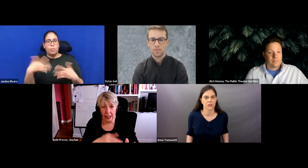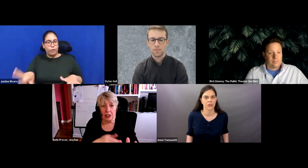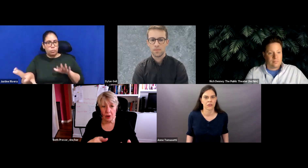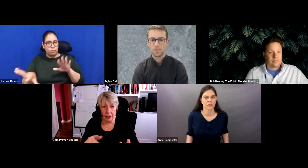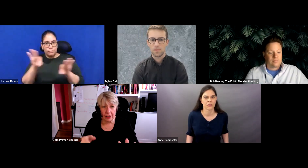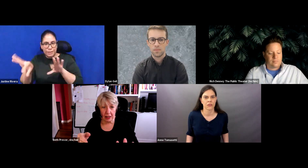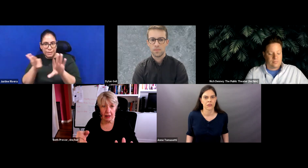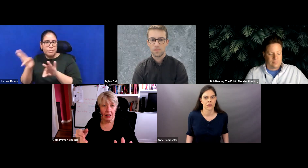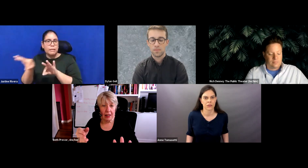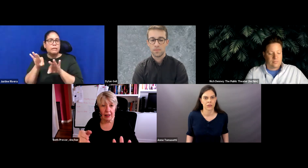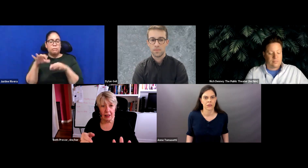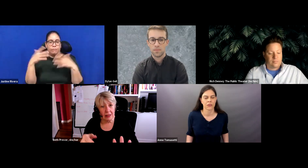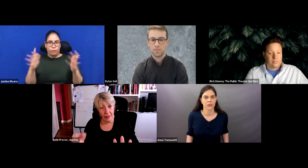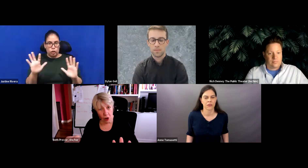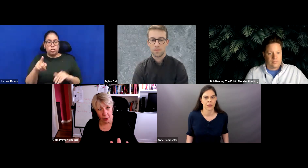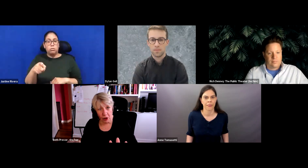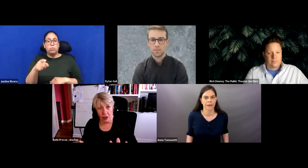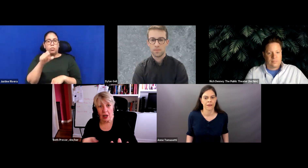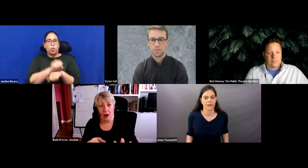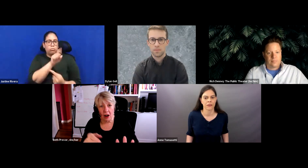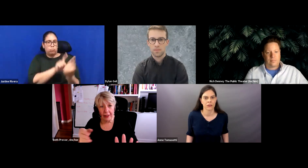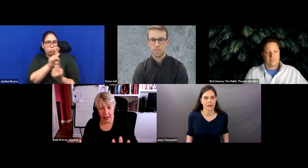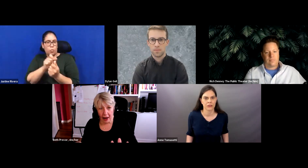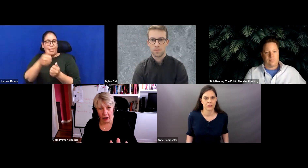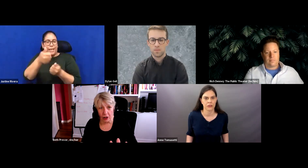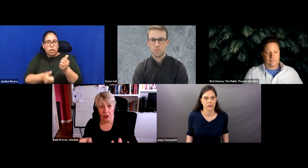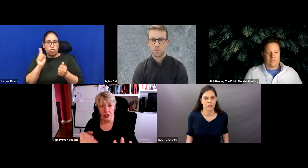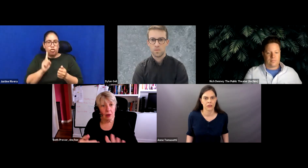with each one of the Deaf interpreters on their characters